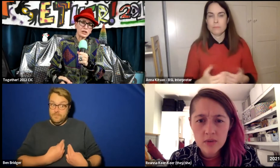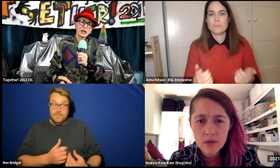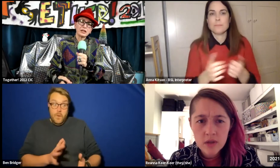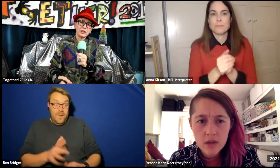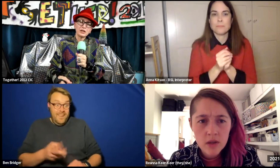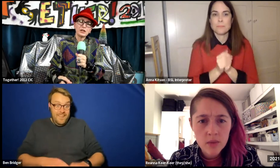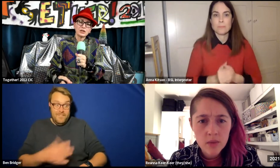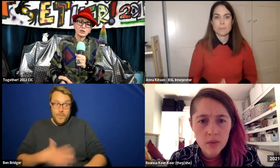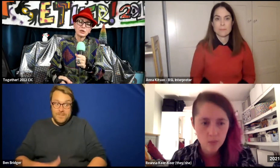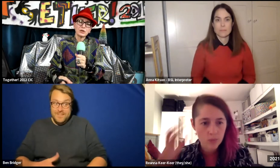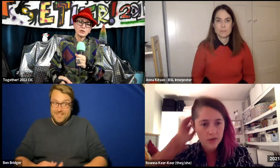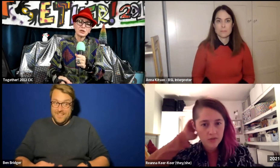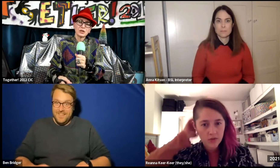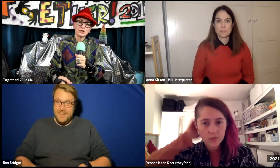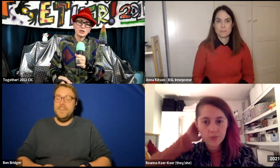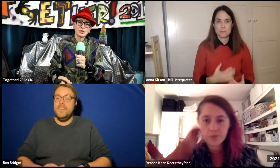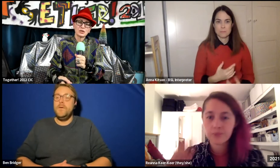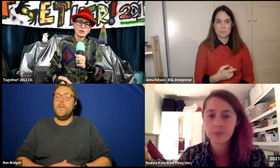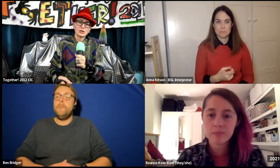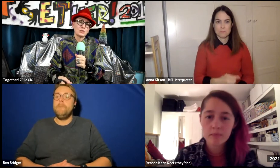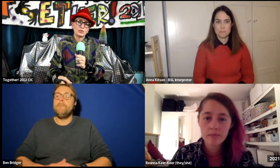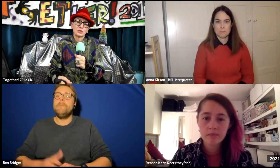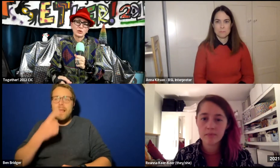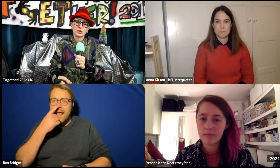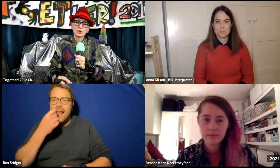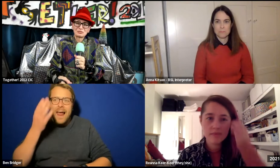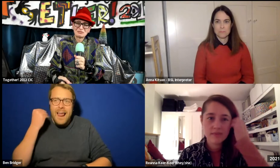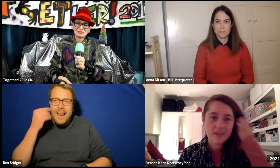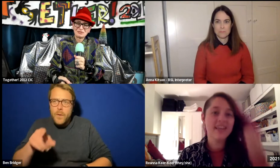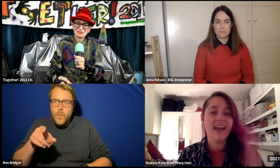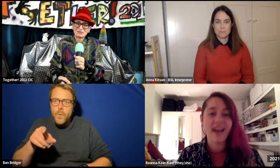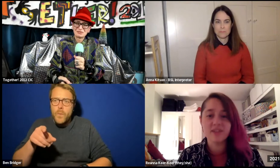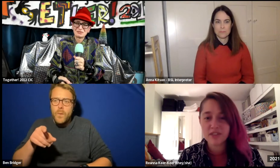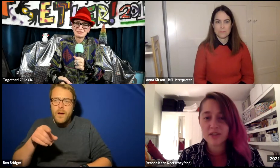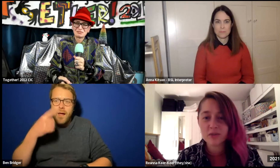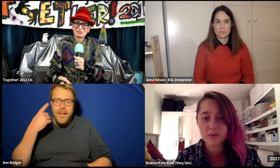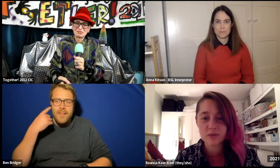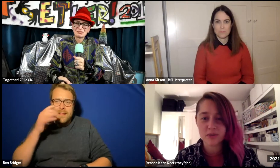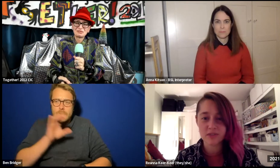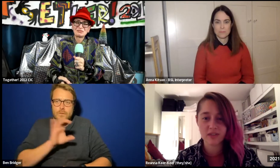We can hear you, that's just Zoom for you. Yeah the usual Zoom stuff.